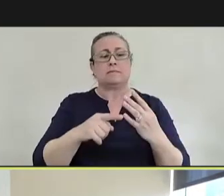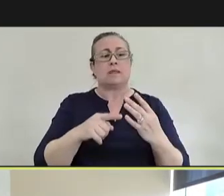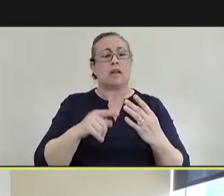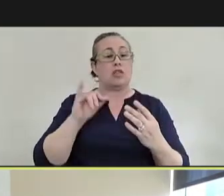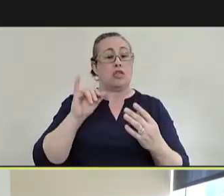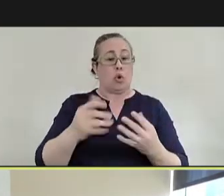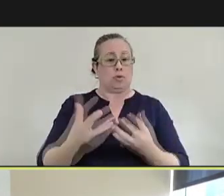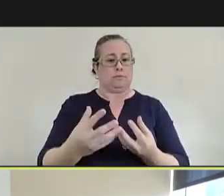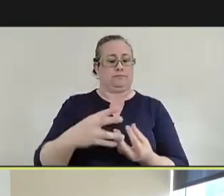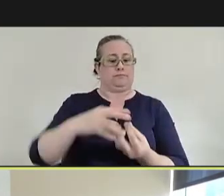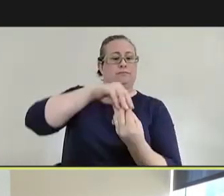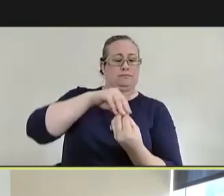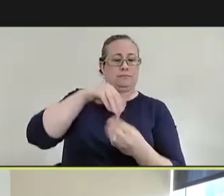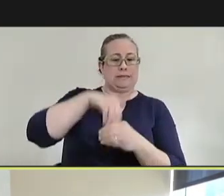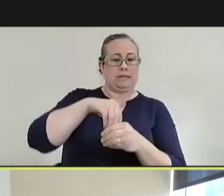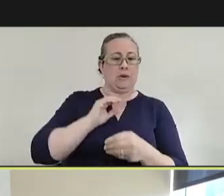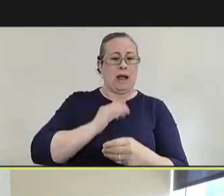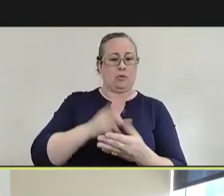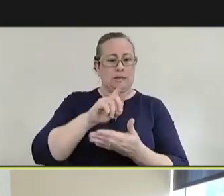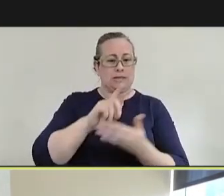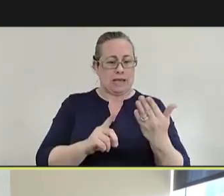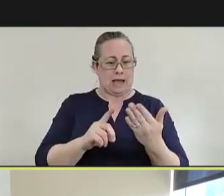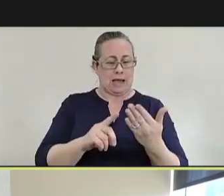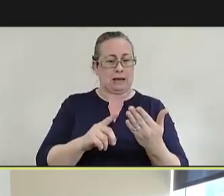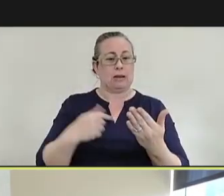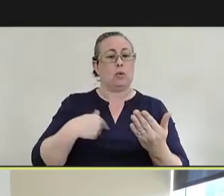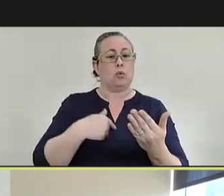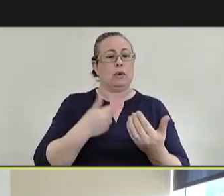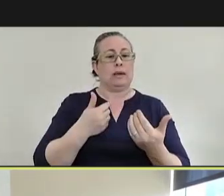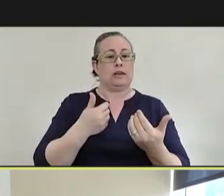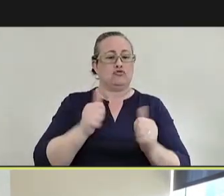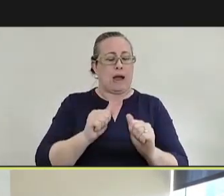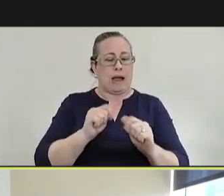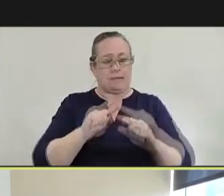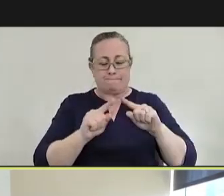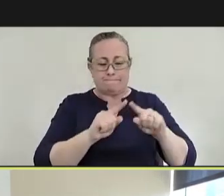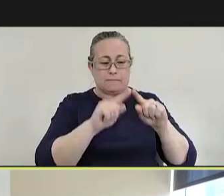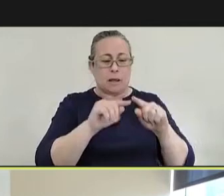model where we are testing different multitasking architectures to synthesize data from the various